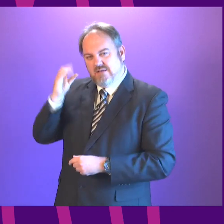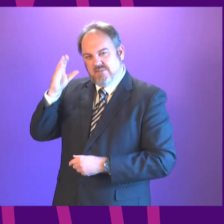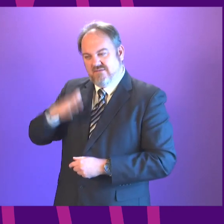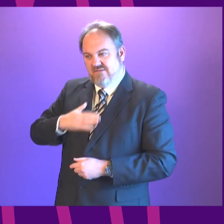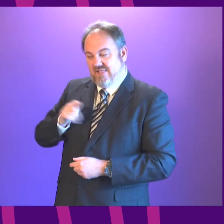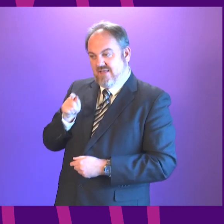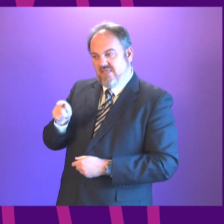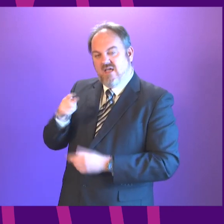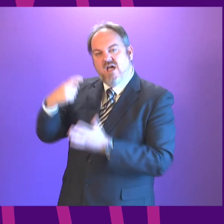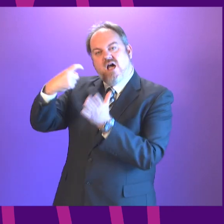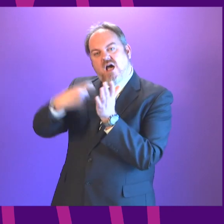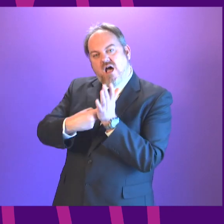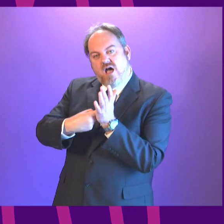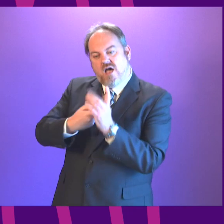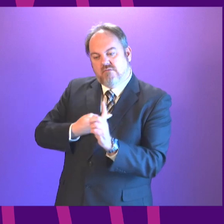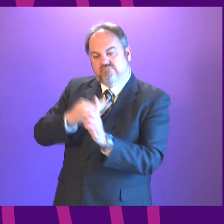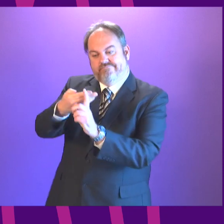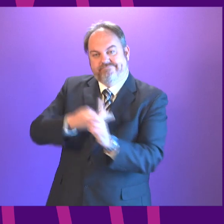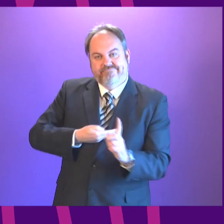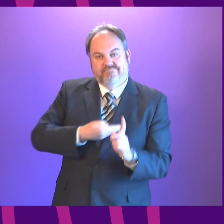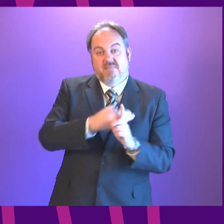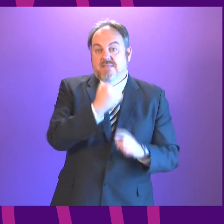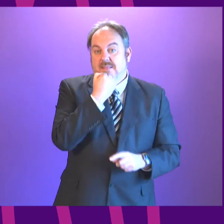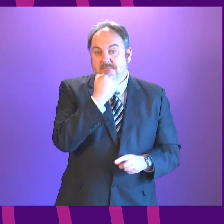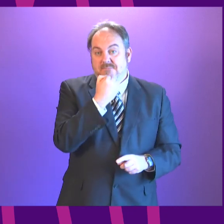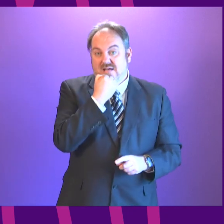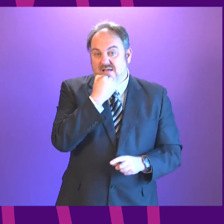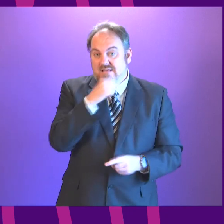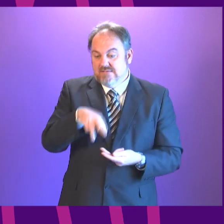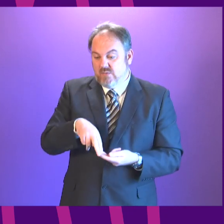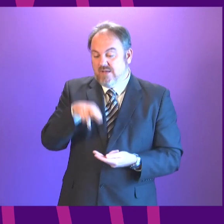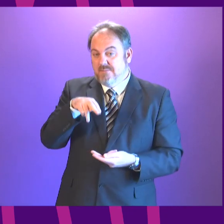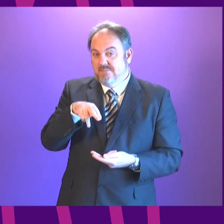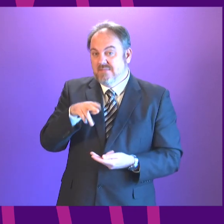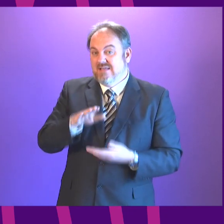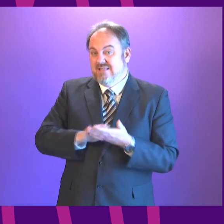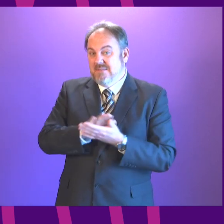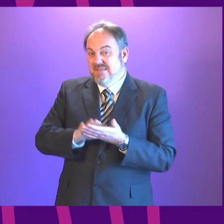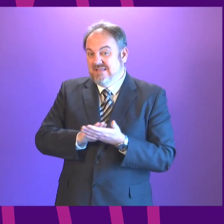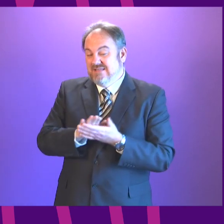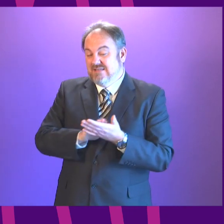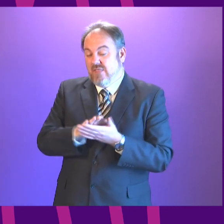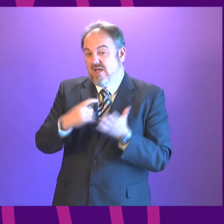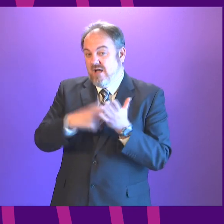the R number and that the scale of increase could be 0.4. Given that the R number in Scotland